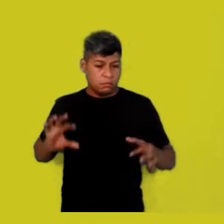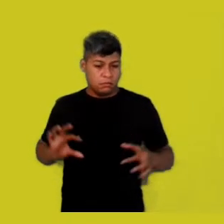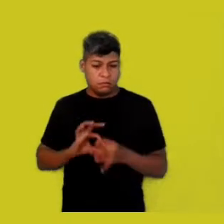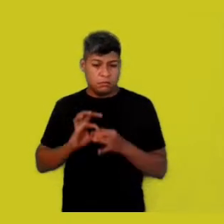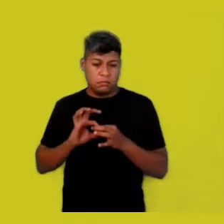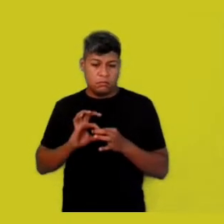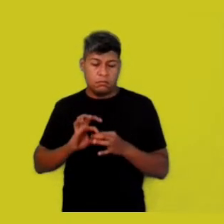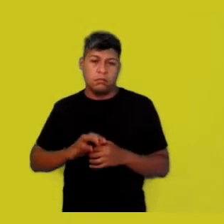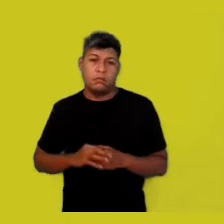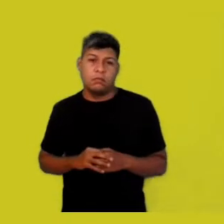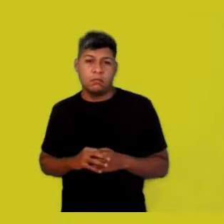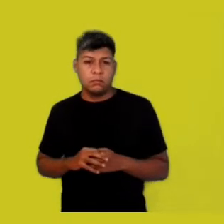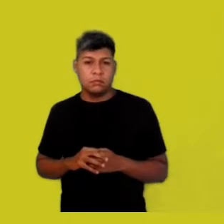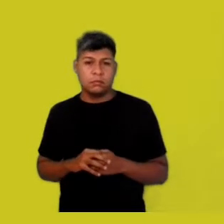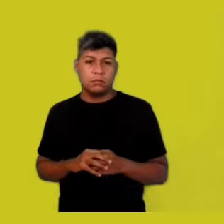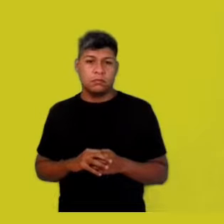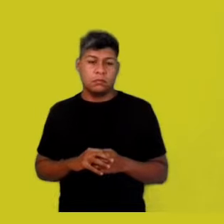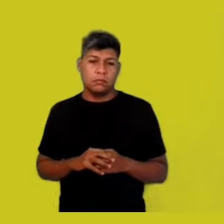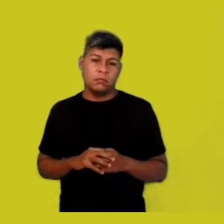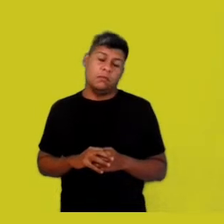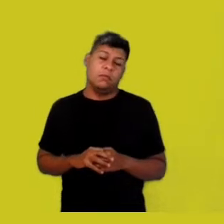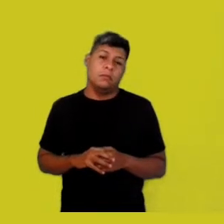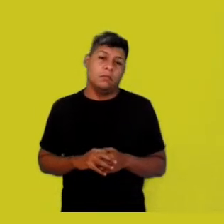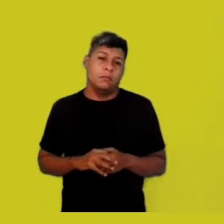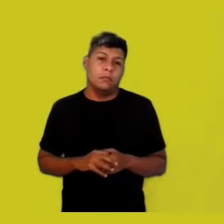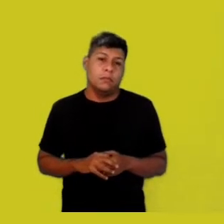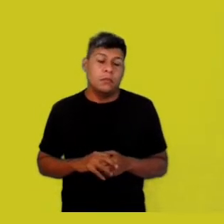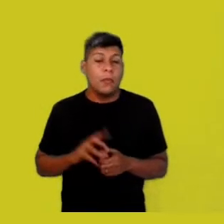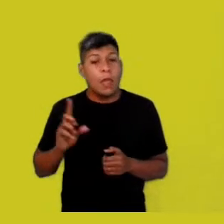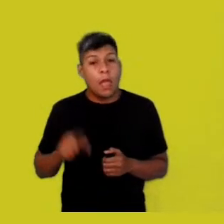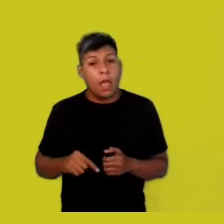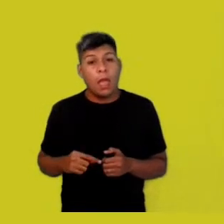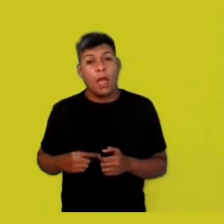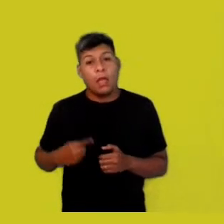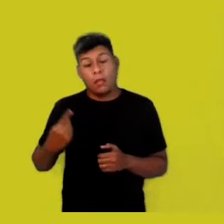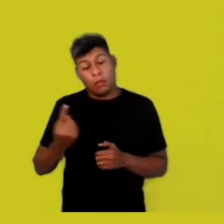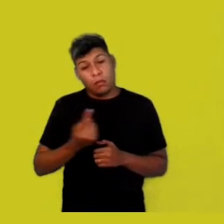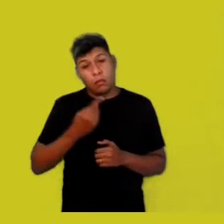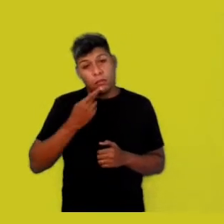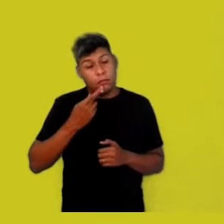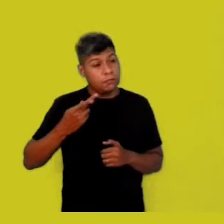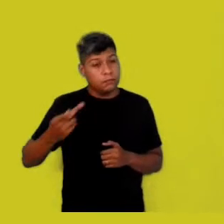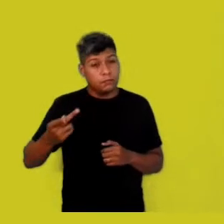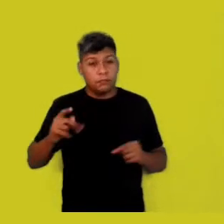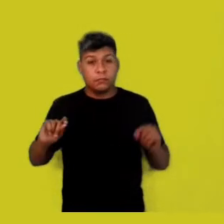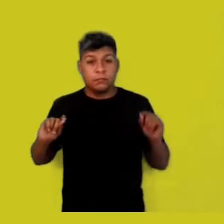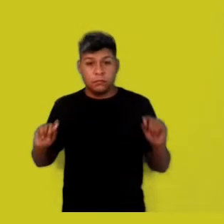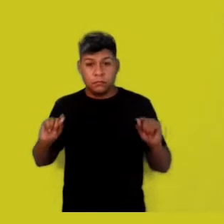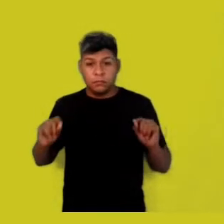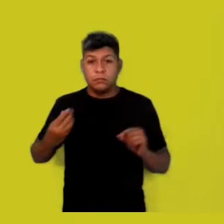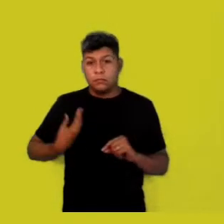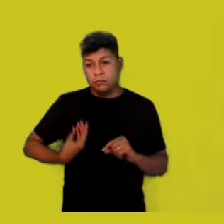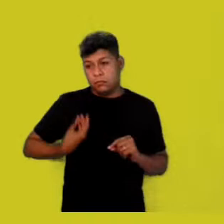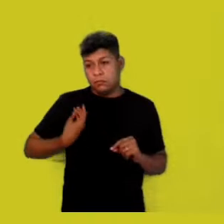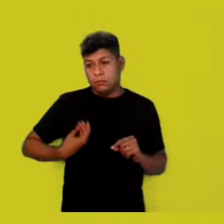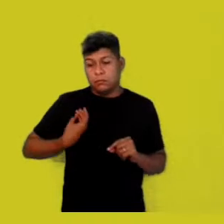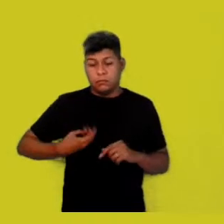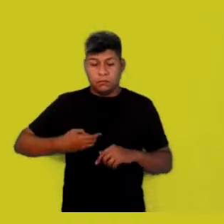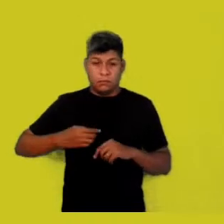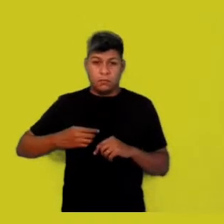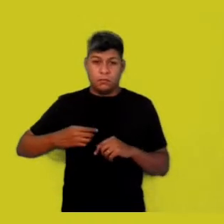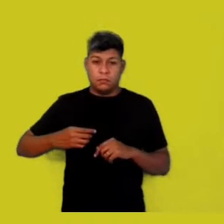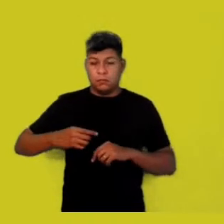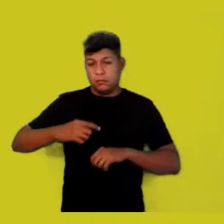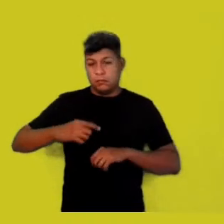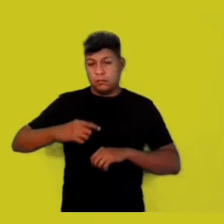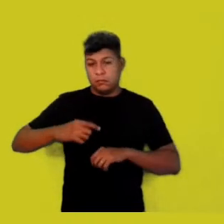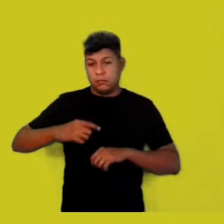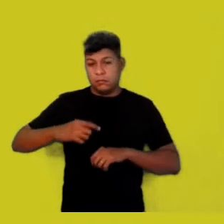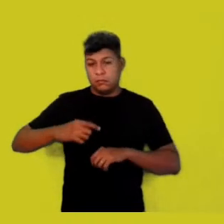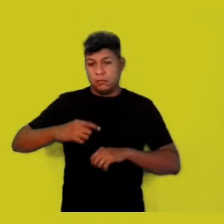So, we already presuppose the existence of a temple, I mean,